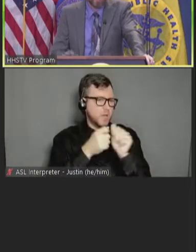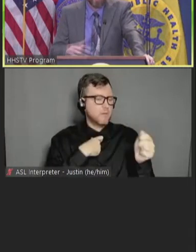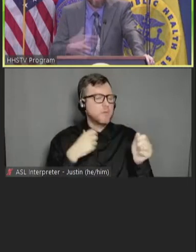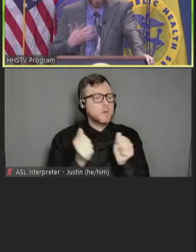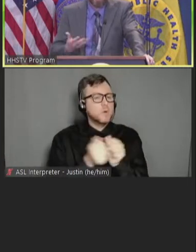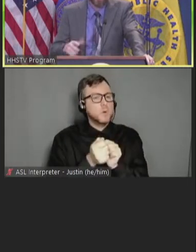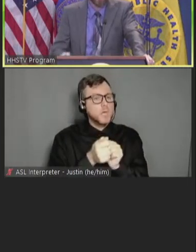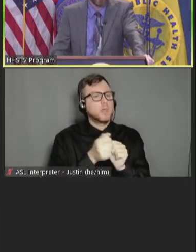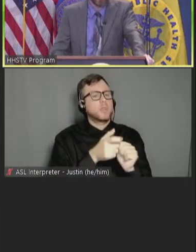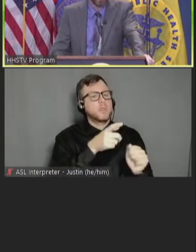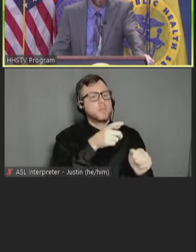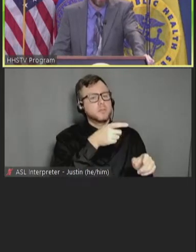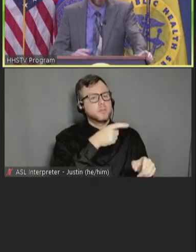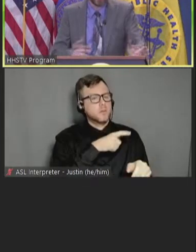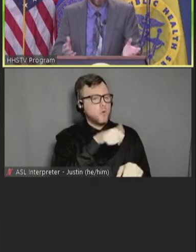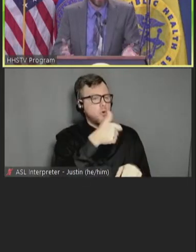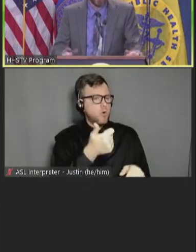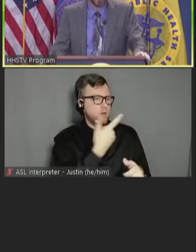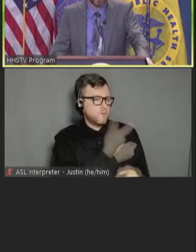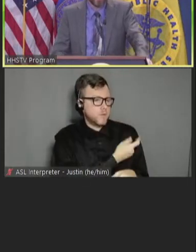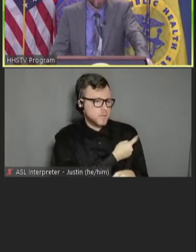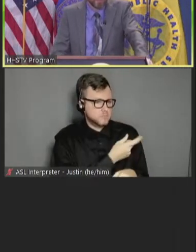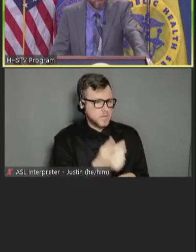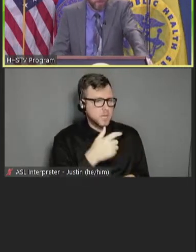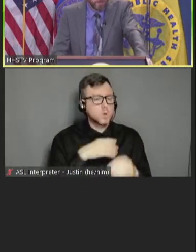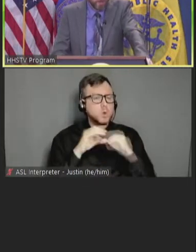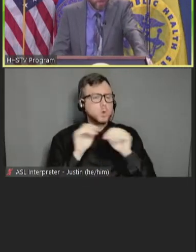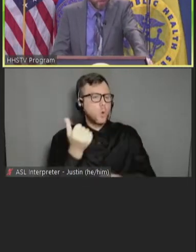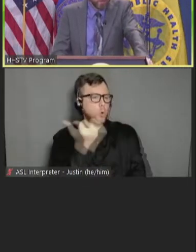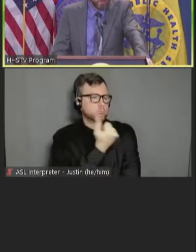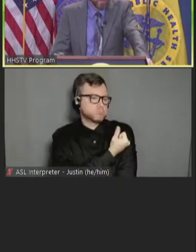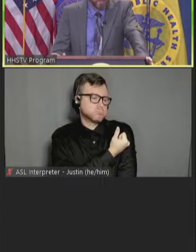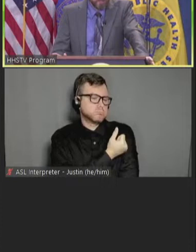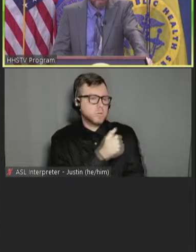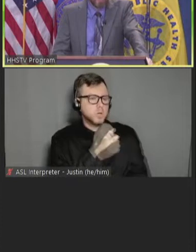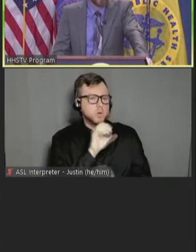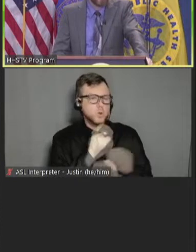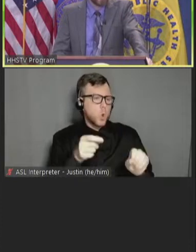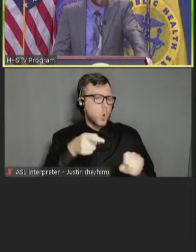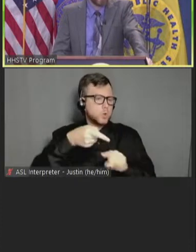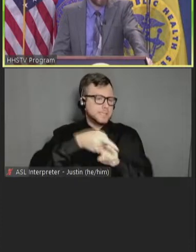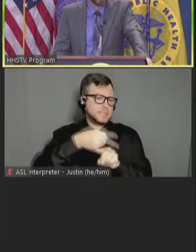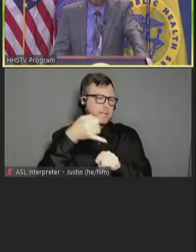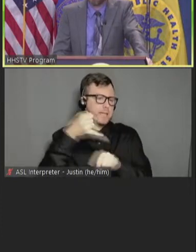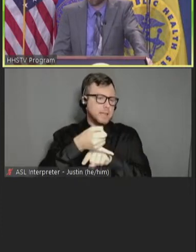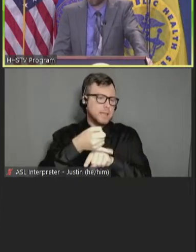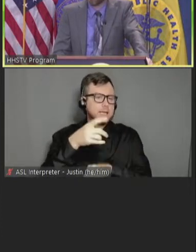for ease of administration in a needle-free environment. Inter-nasal vaccines, of course, are